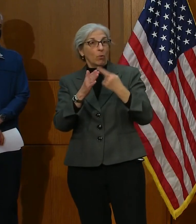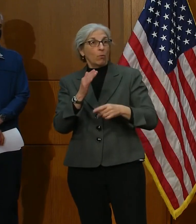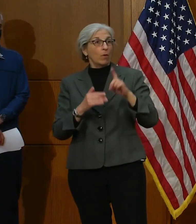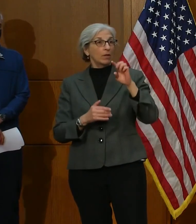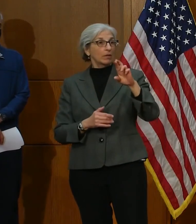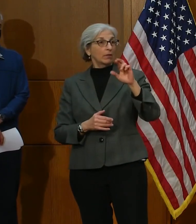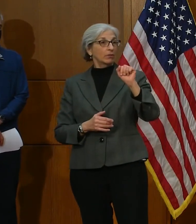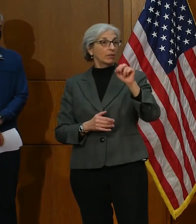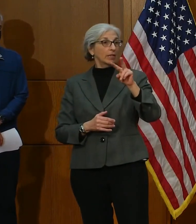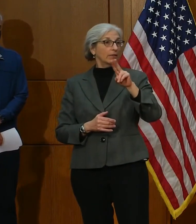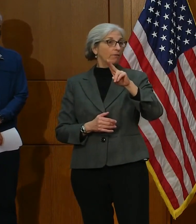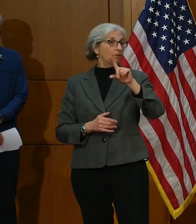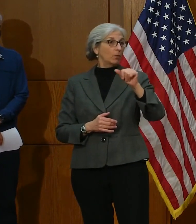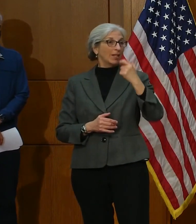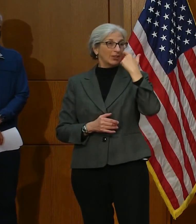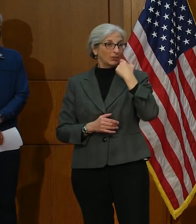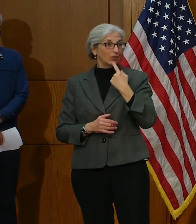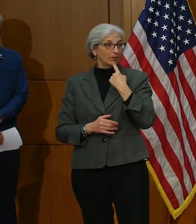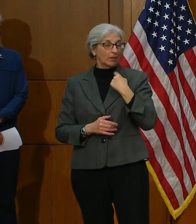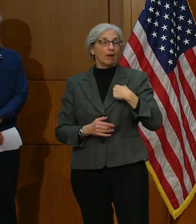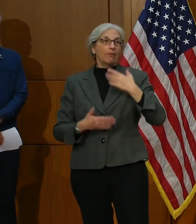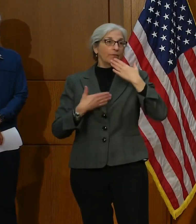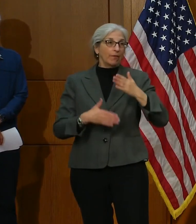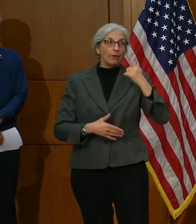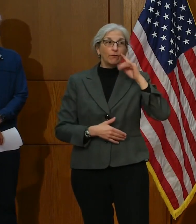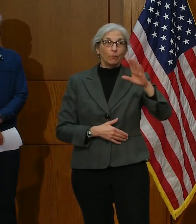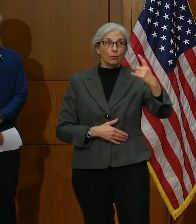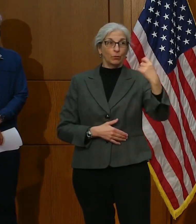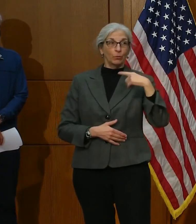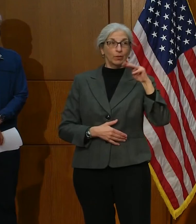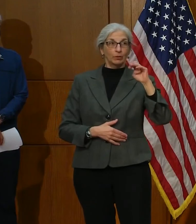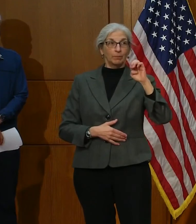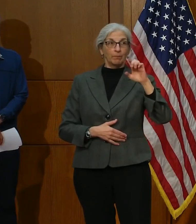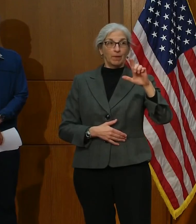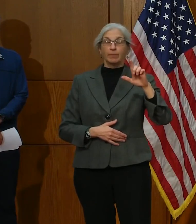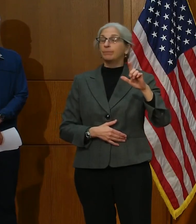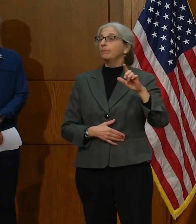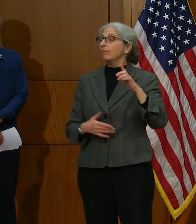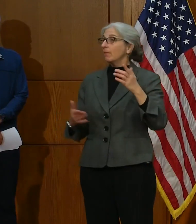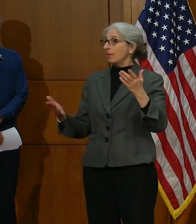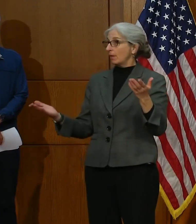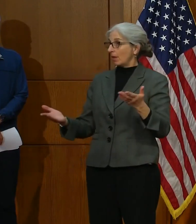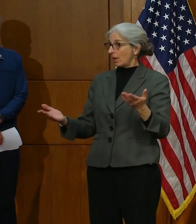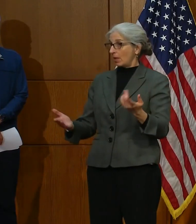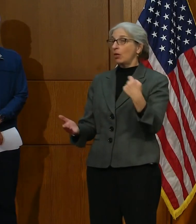WANTED TO REITERATE WHAT DOCTOR OF OLA JUST SAID. AND I APPRECIATE YOUR QUESTION, MEL.